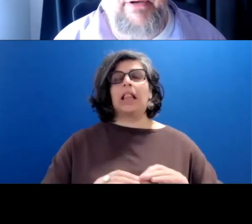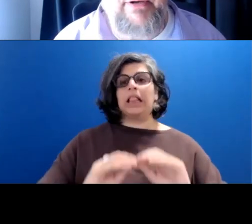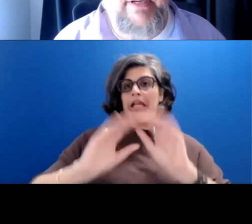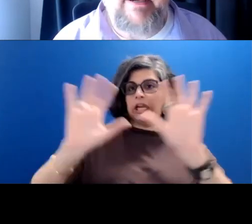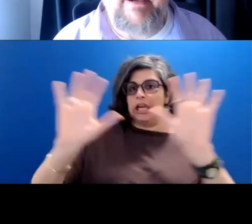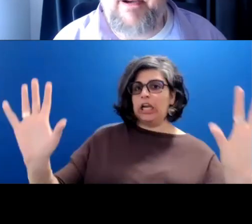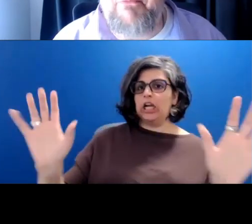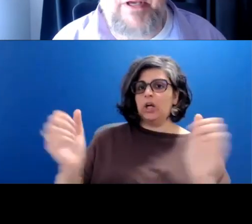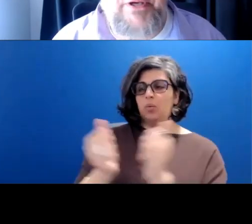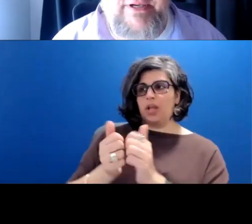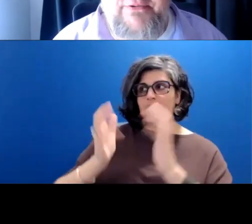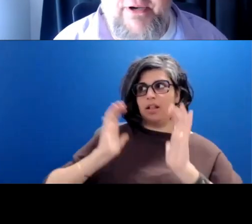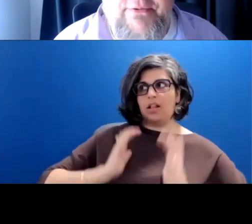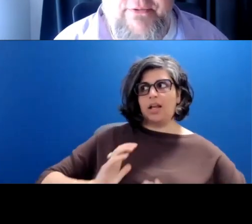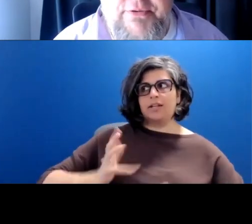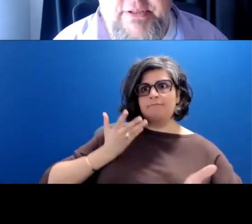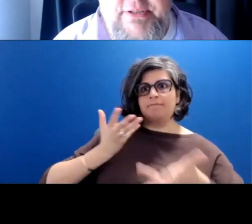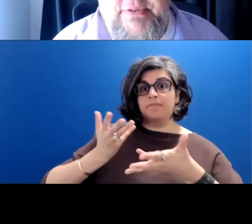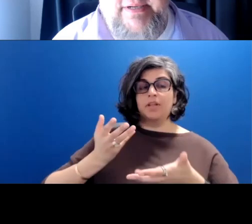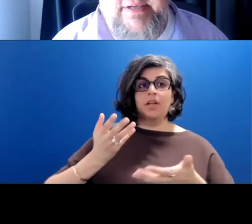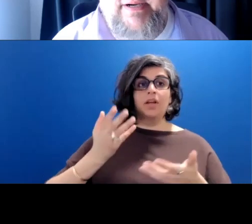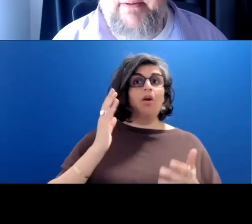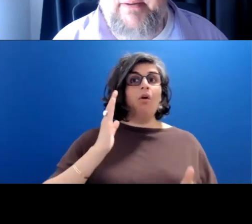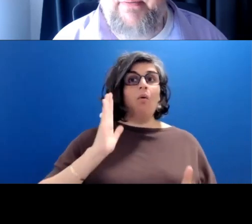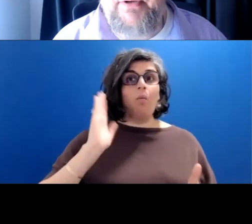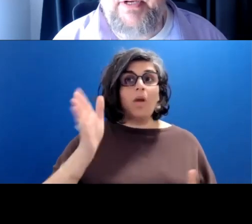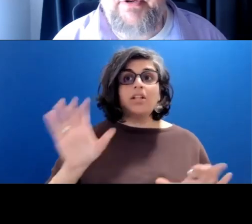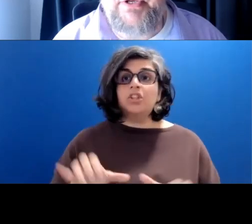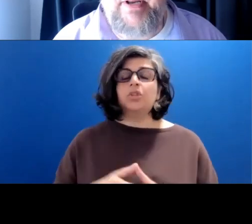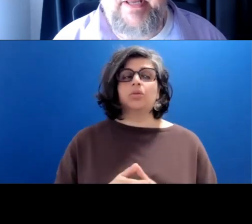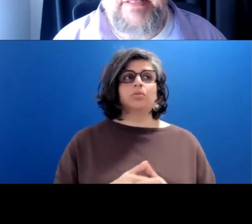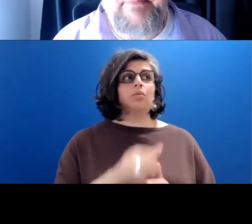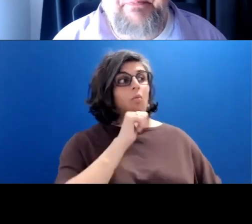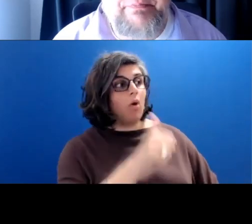about what you will, what you won't do on their gender journeys,